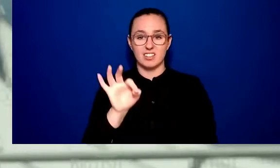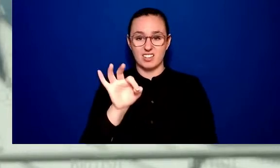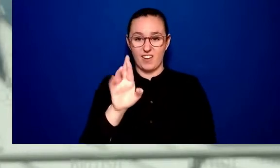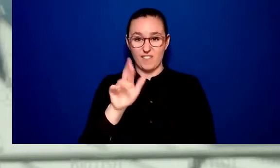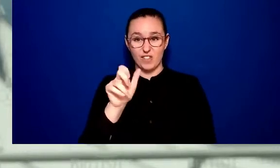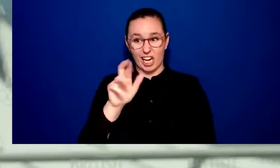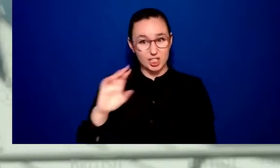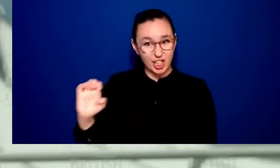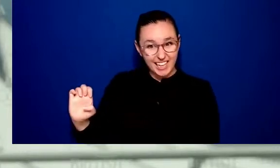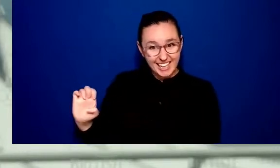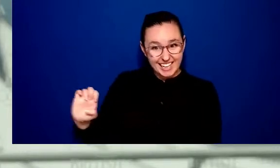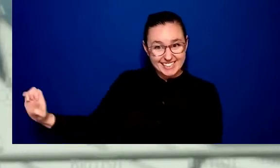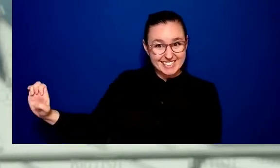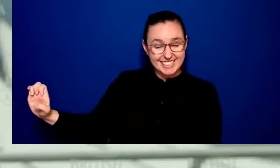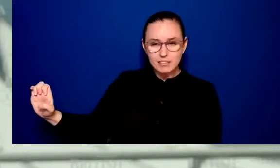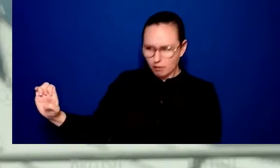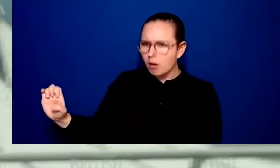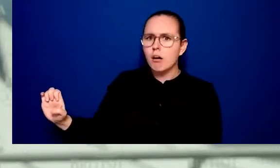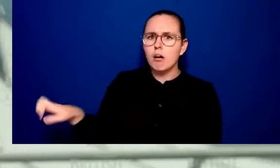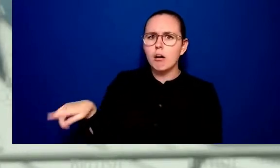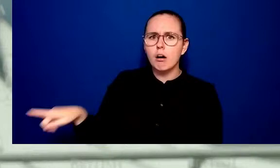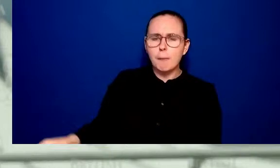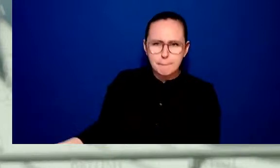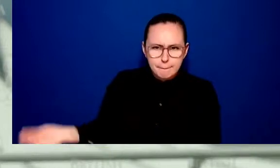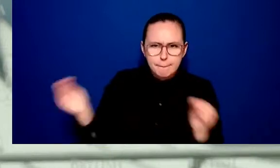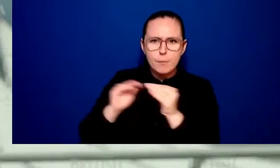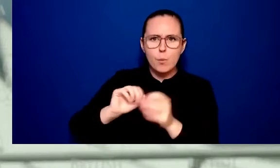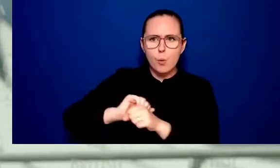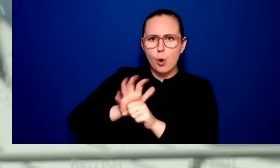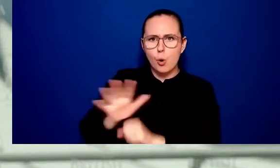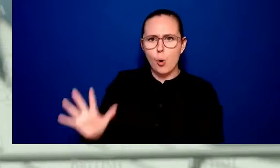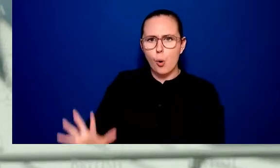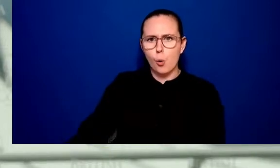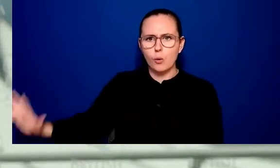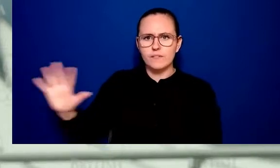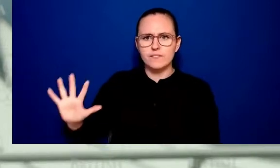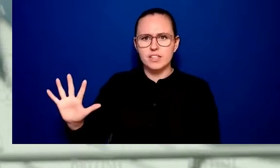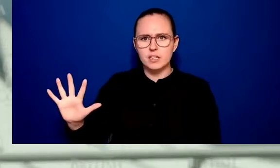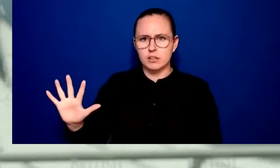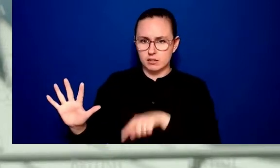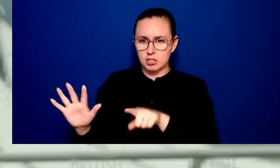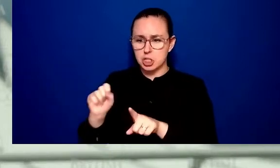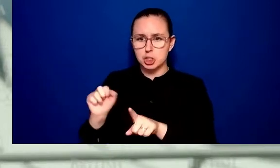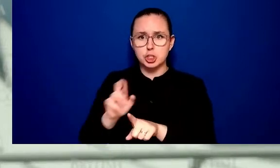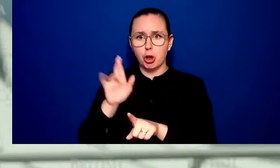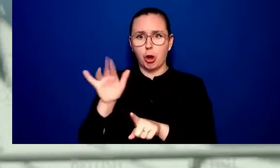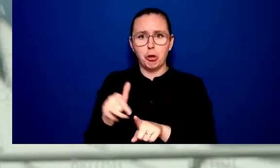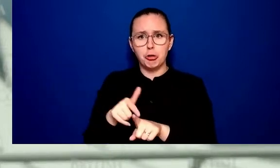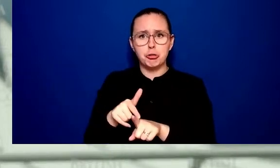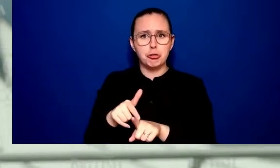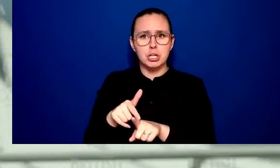the community compared to Surrey and other parts of Fraser Health and Vancouver